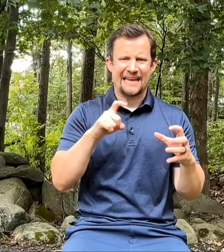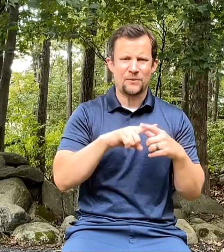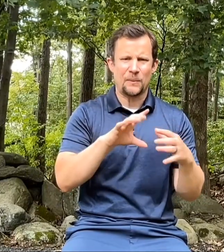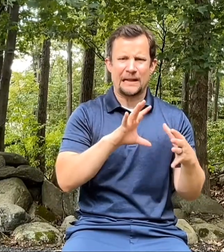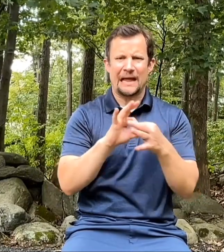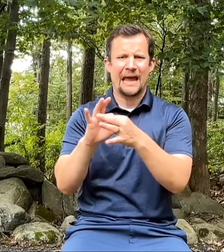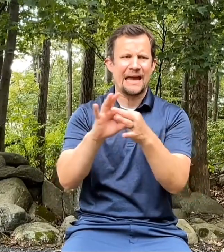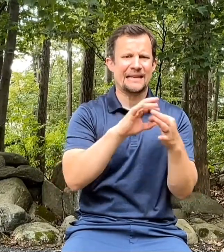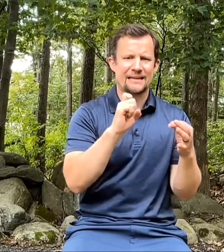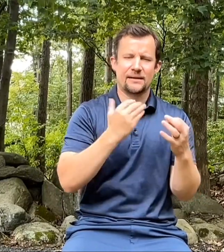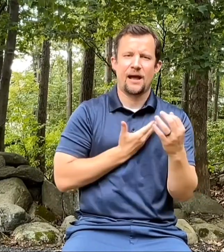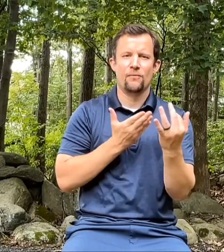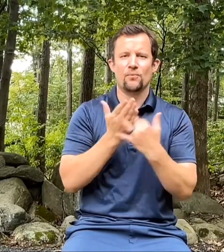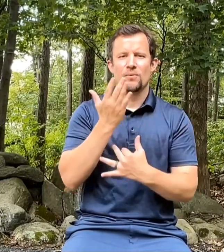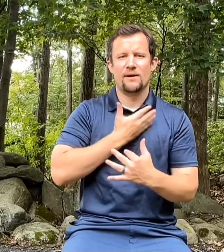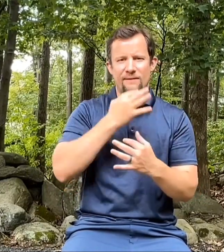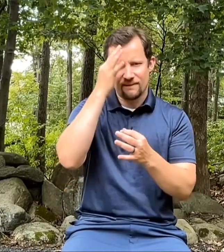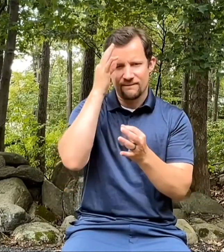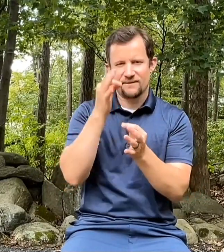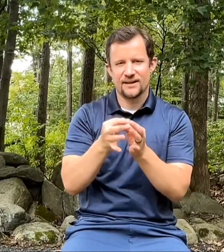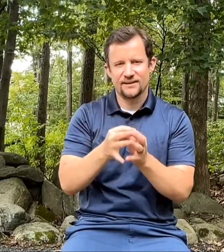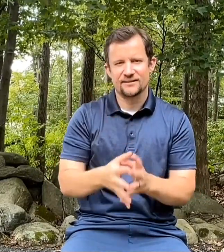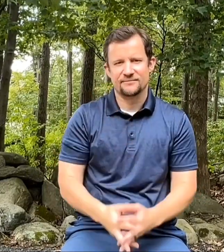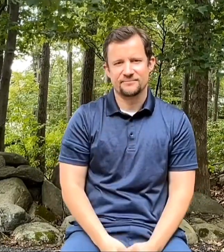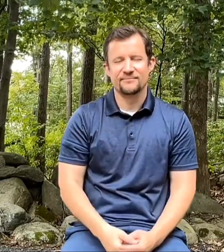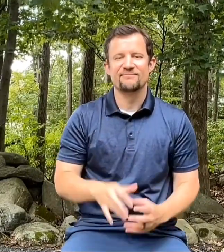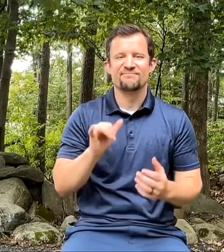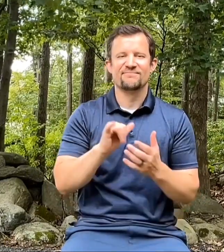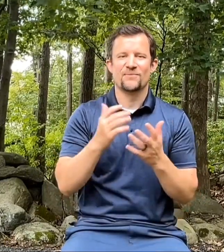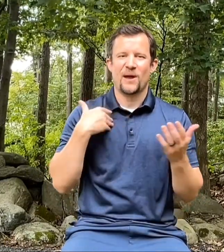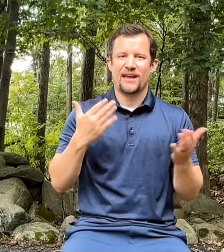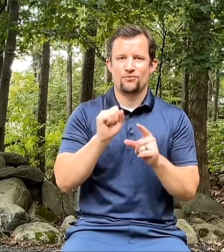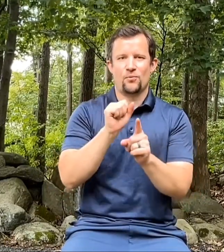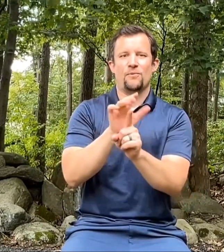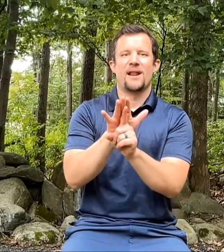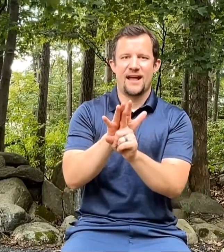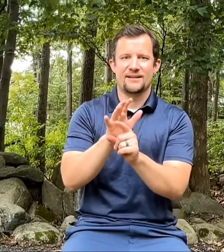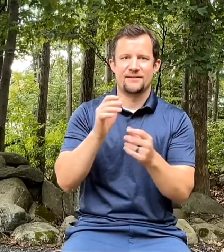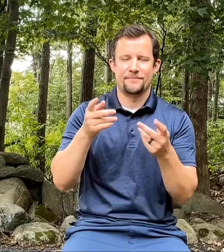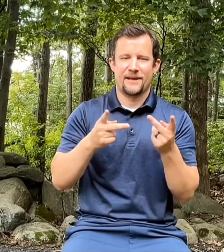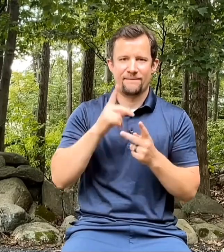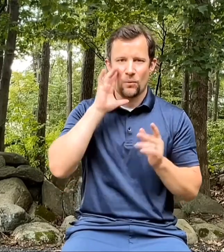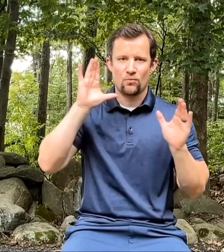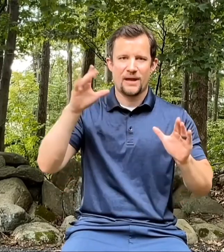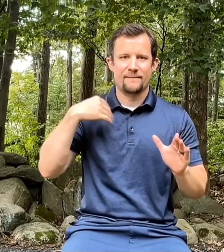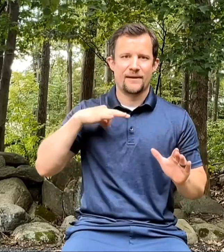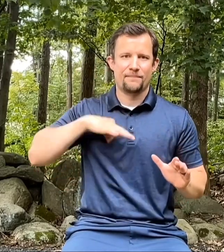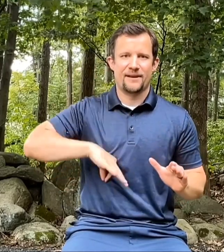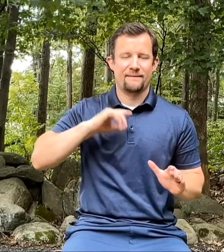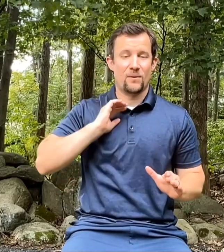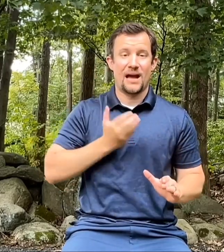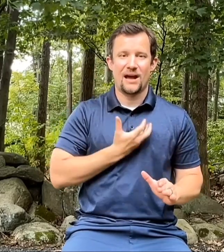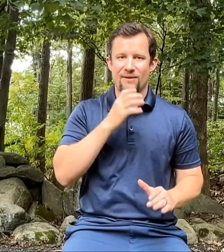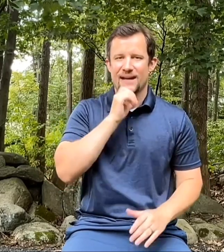other young adults through our faith. Be Lights is a place where we can meet